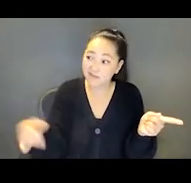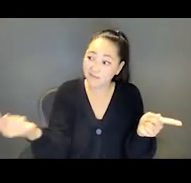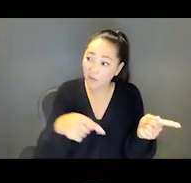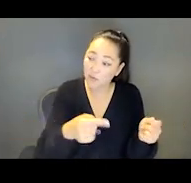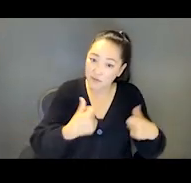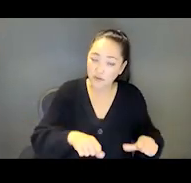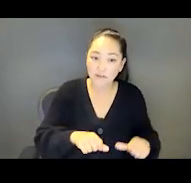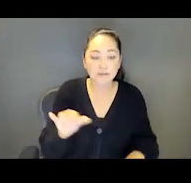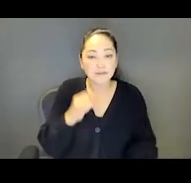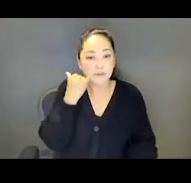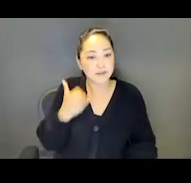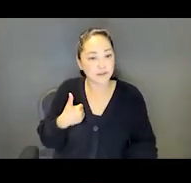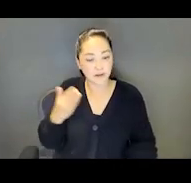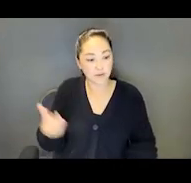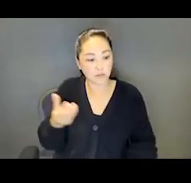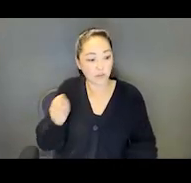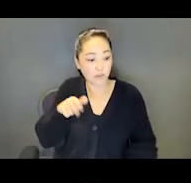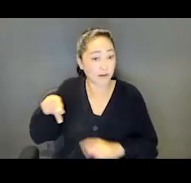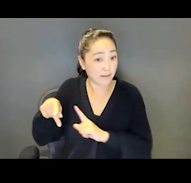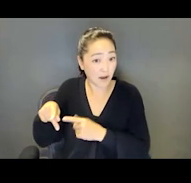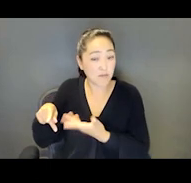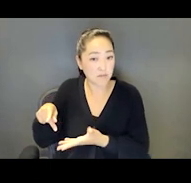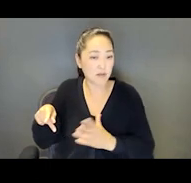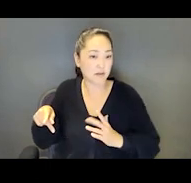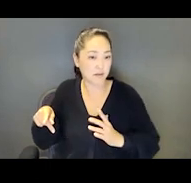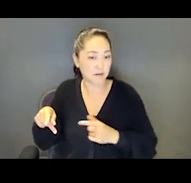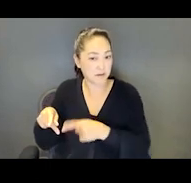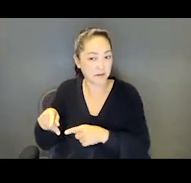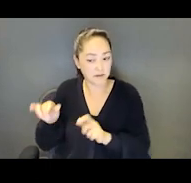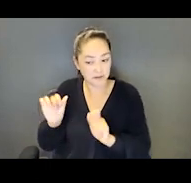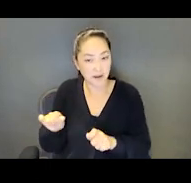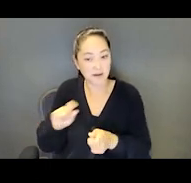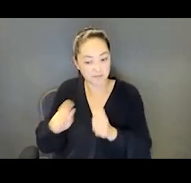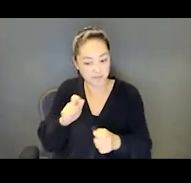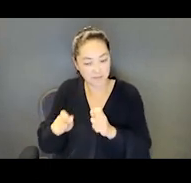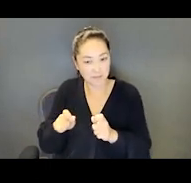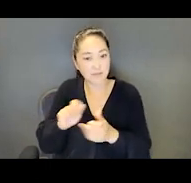Accessible for all. So accessible for people that are blind, that have visual impairment,